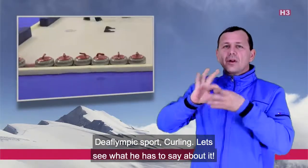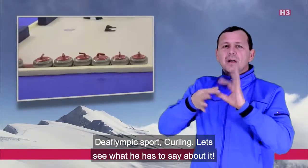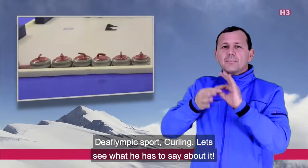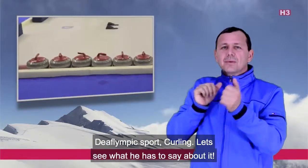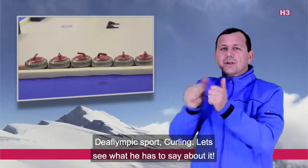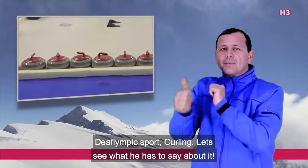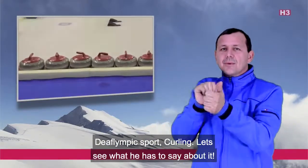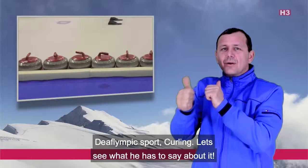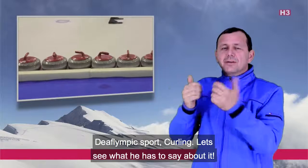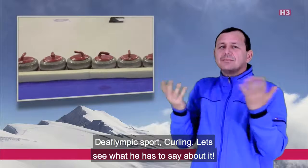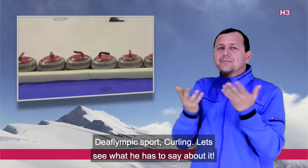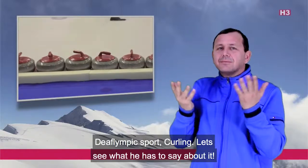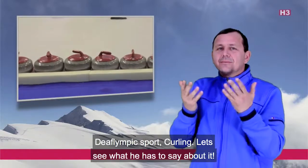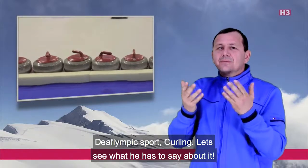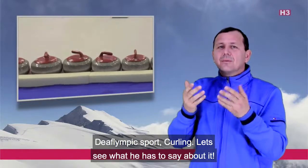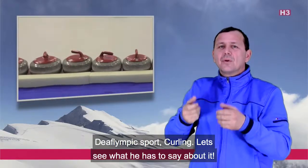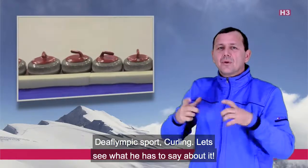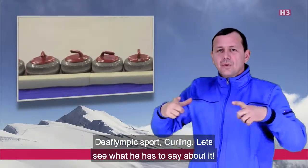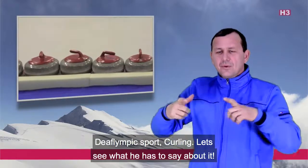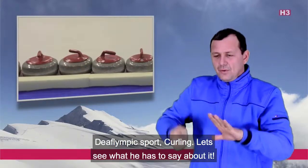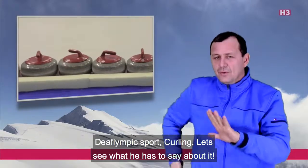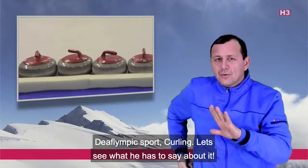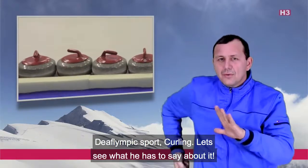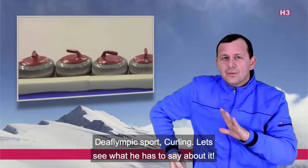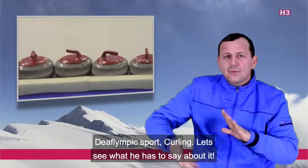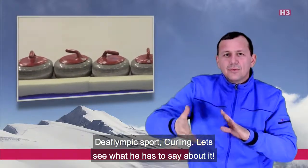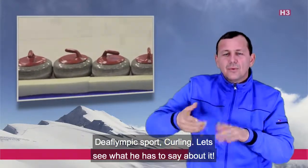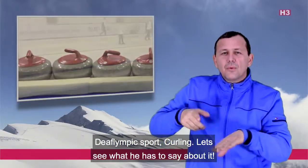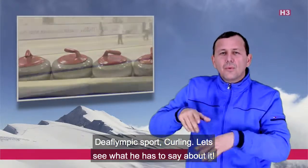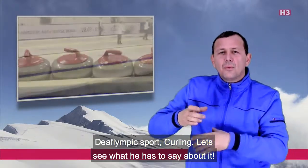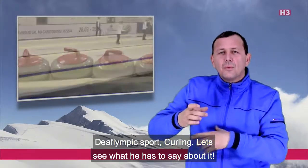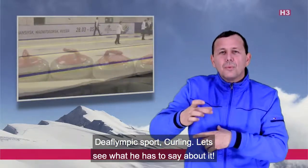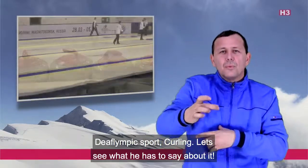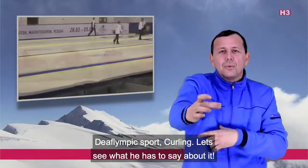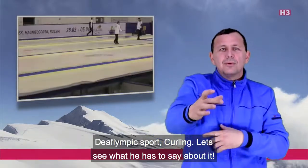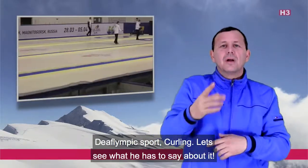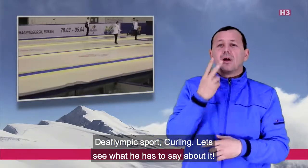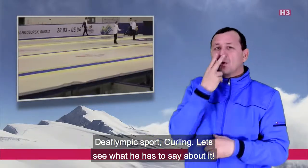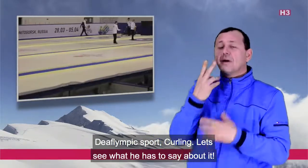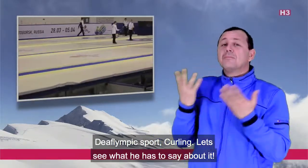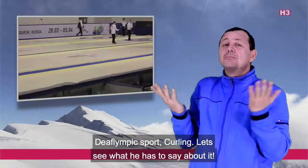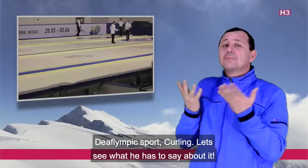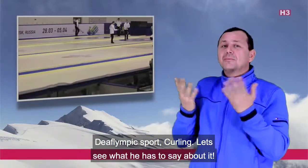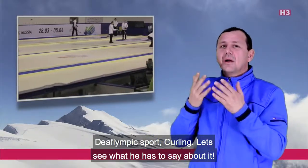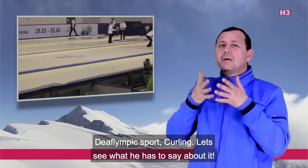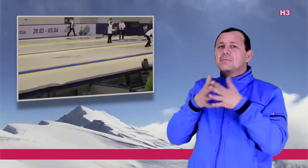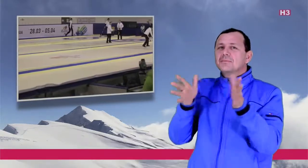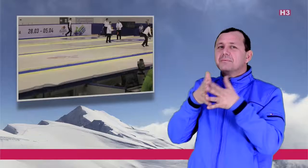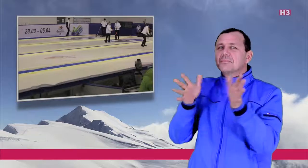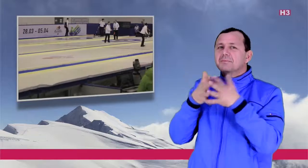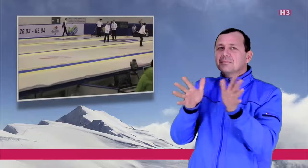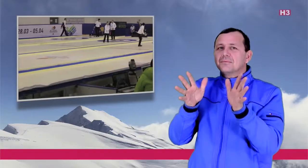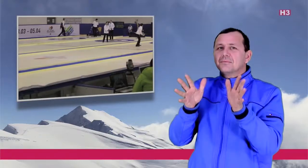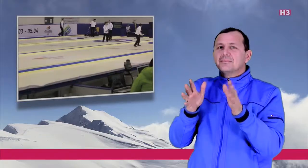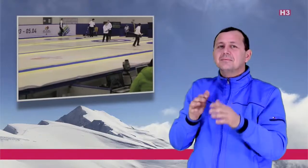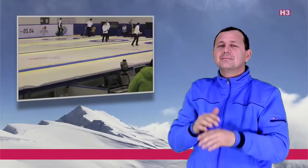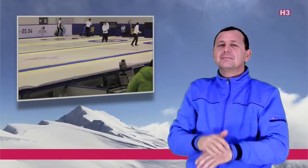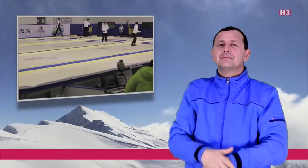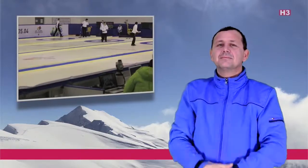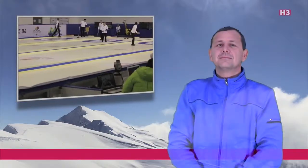Deaflympic sport, Curling. Lets see what he has to say about it!